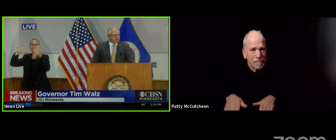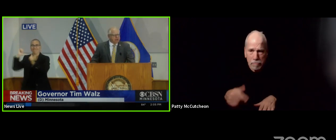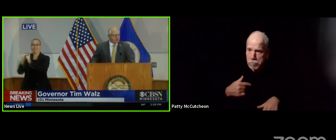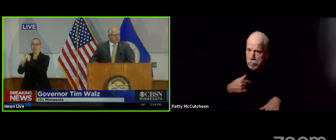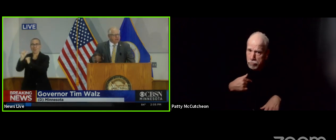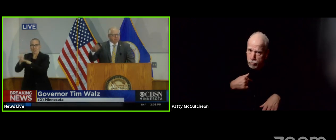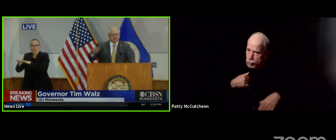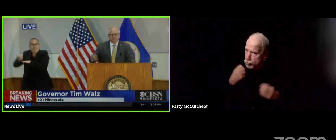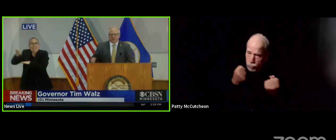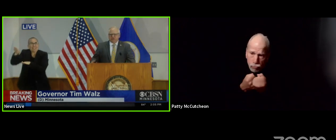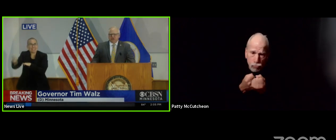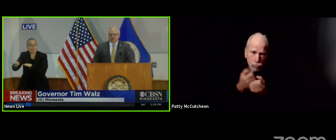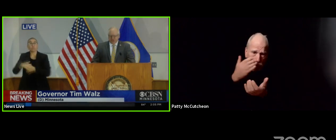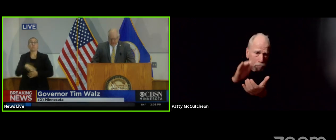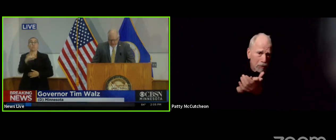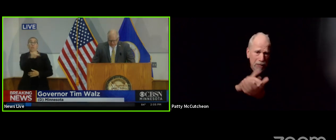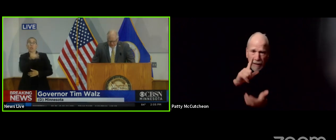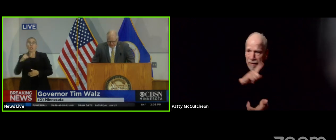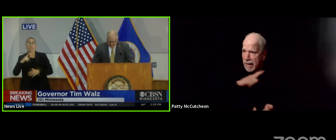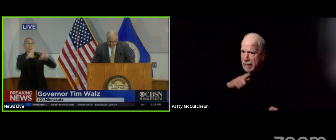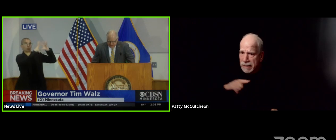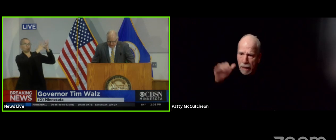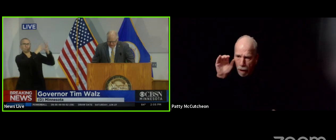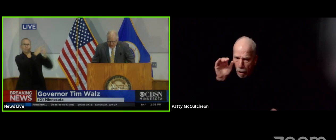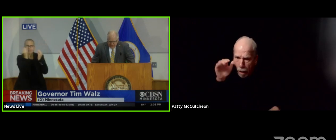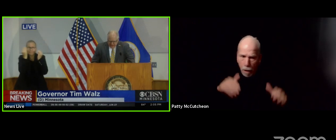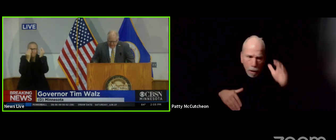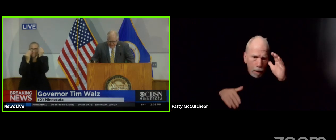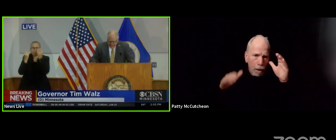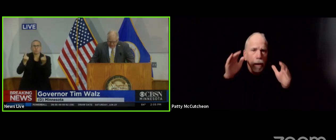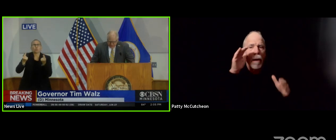LIKE, WHAT THE NEXT PIECE OF LEGISLATION LOOKS LIKE TO ADDRESS THIS VERY ISSUE. MINNESOTANS